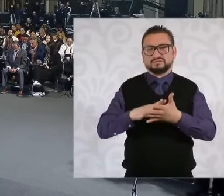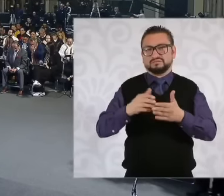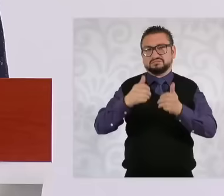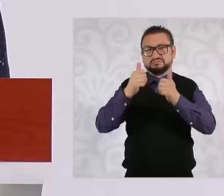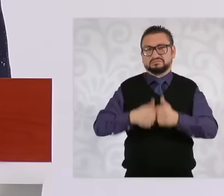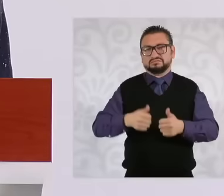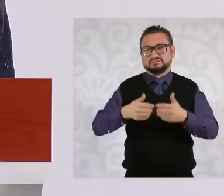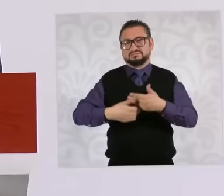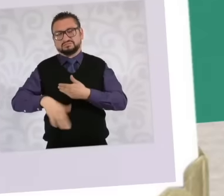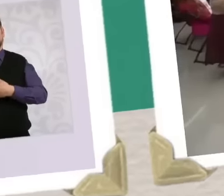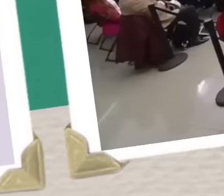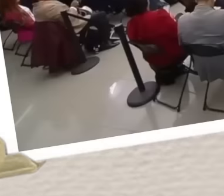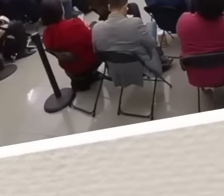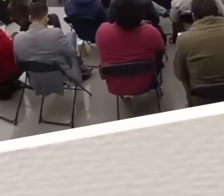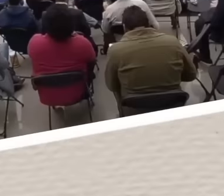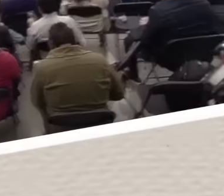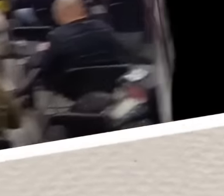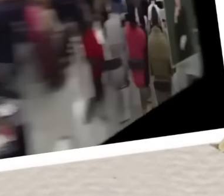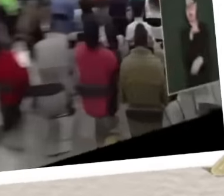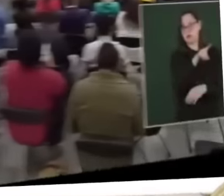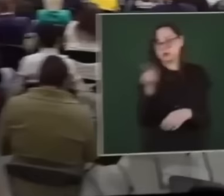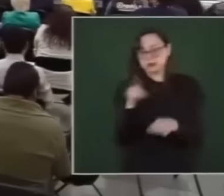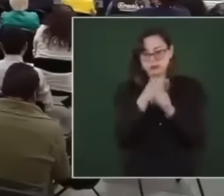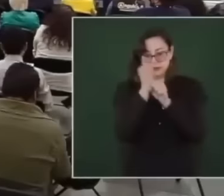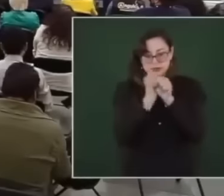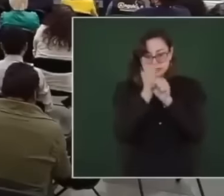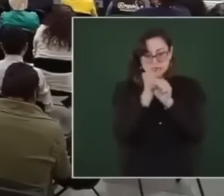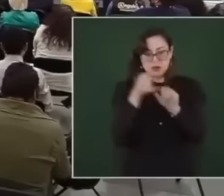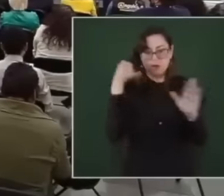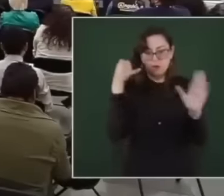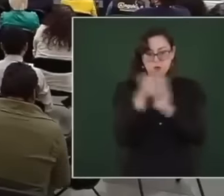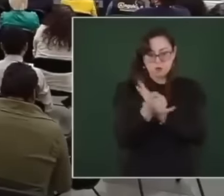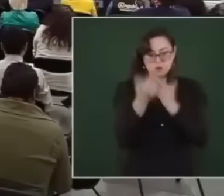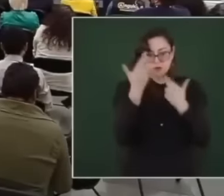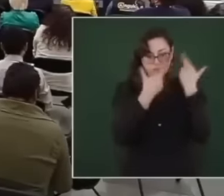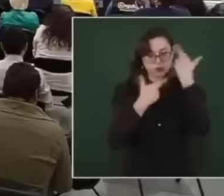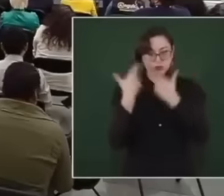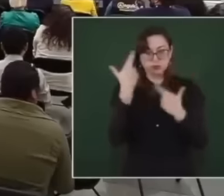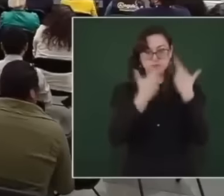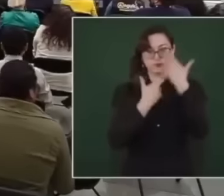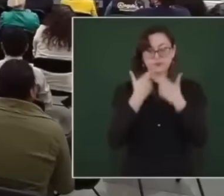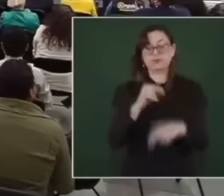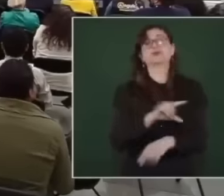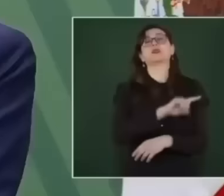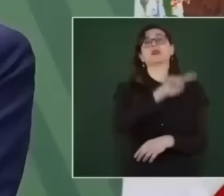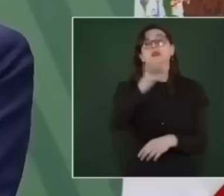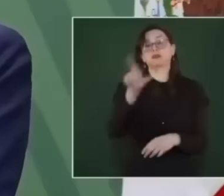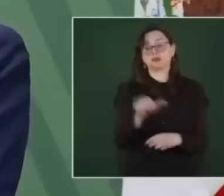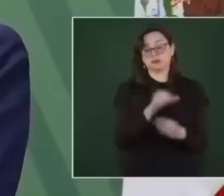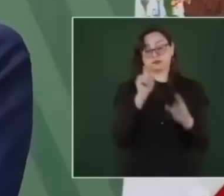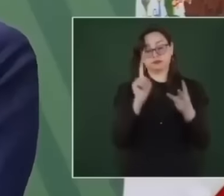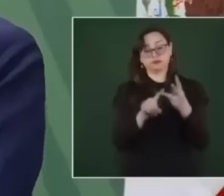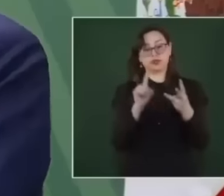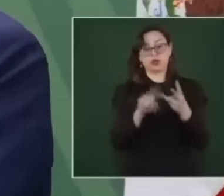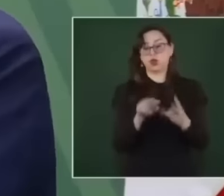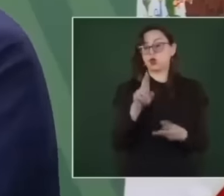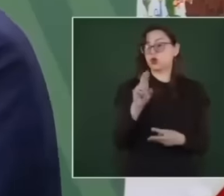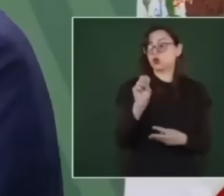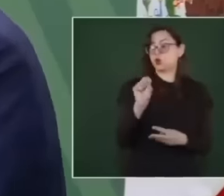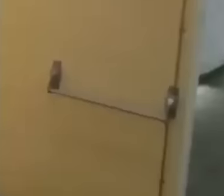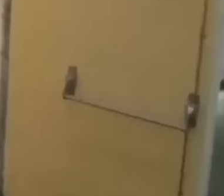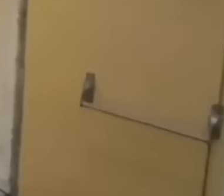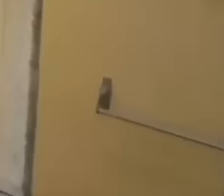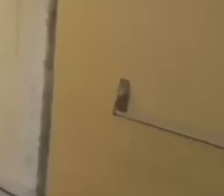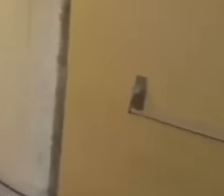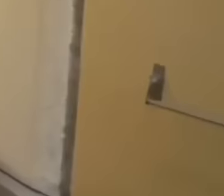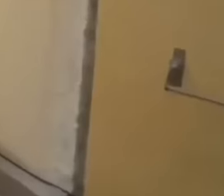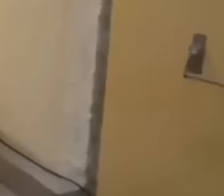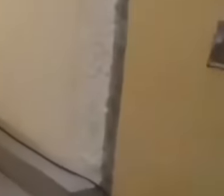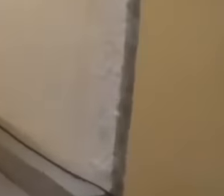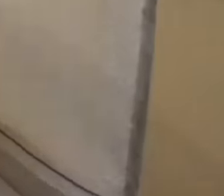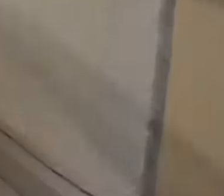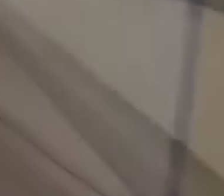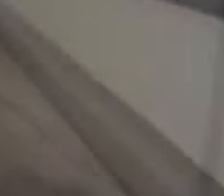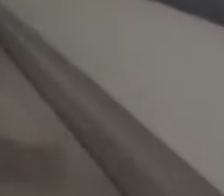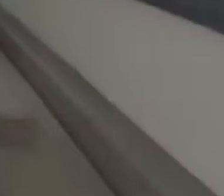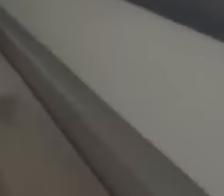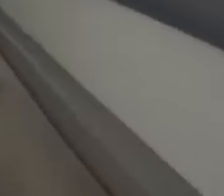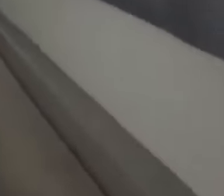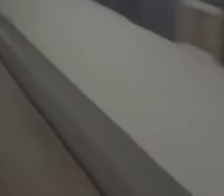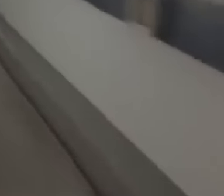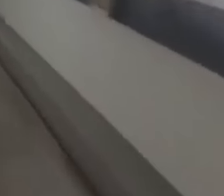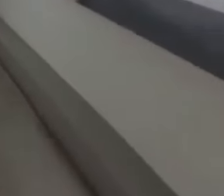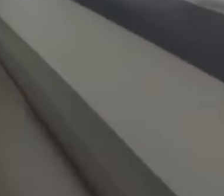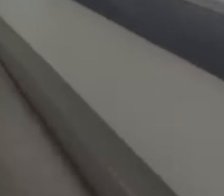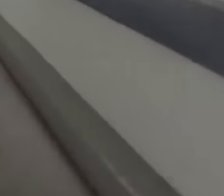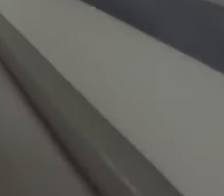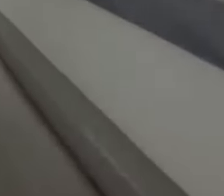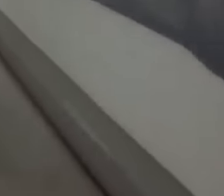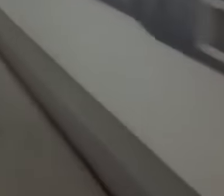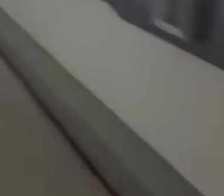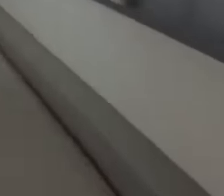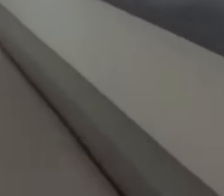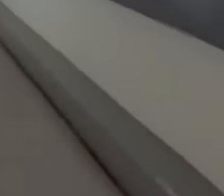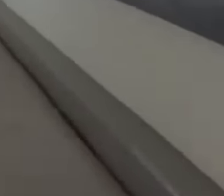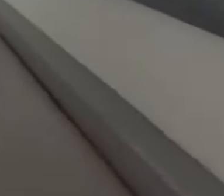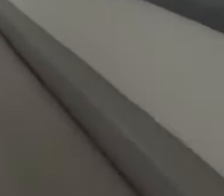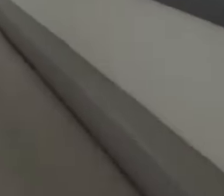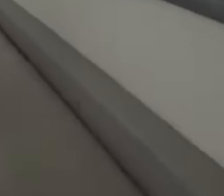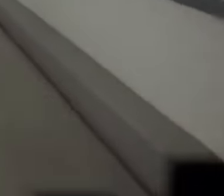I don't get into that, I decide to explain what all this consists of, that this does not It's nothing like what you're going to